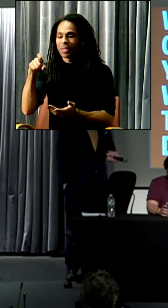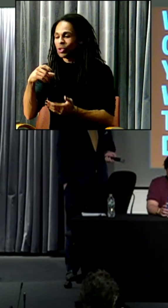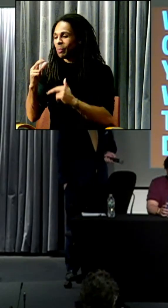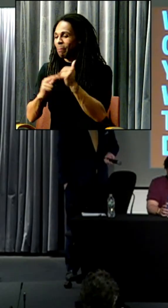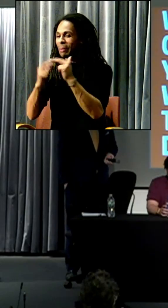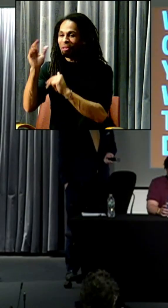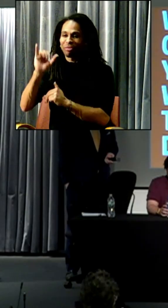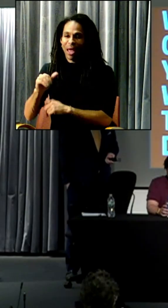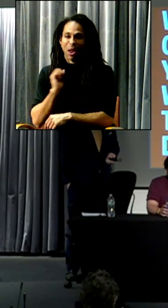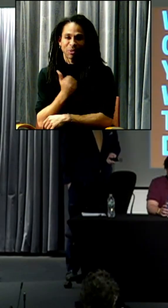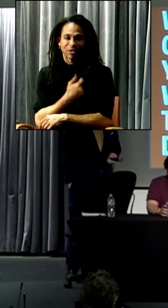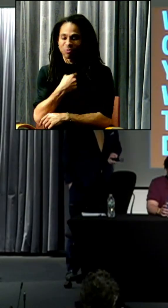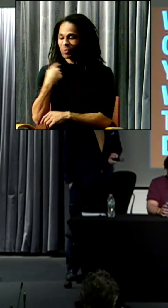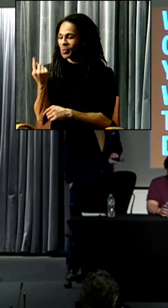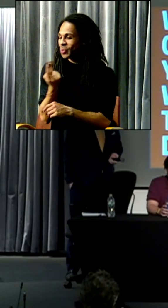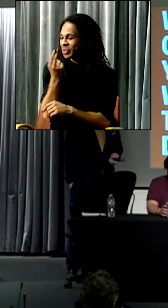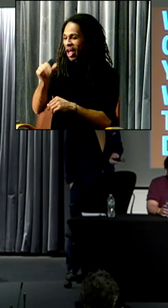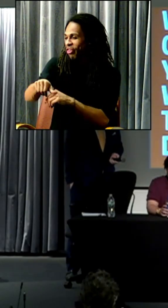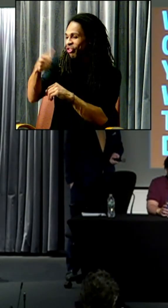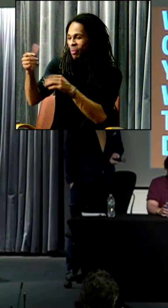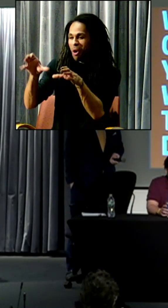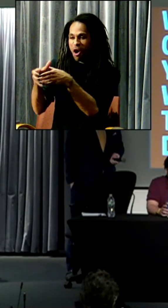sets, but also how people live in the city.